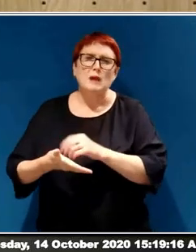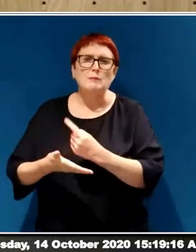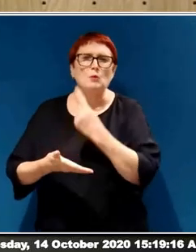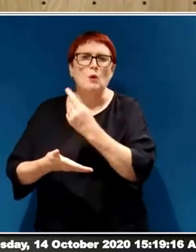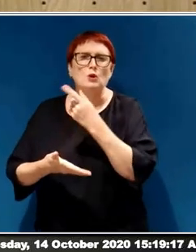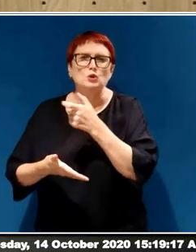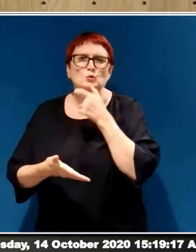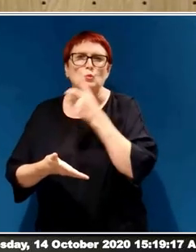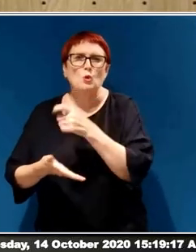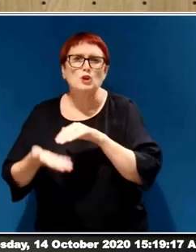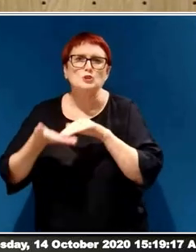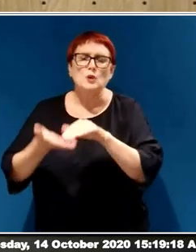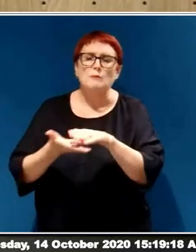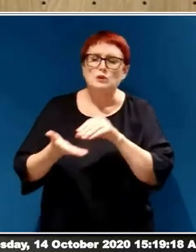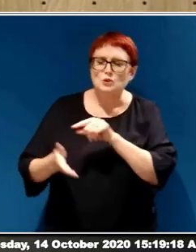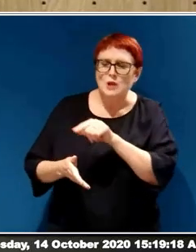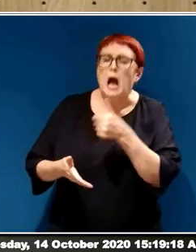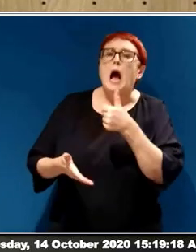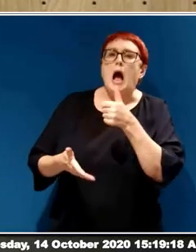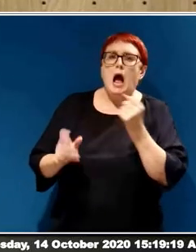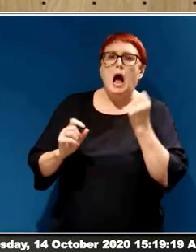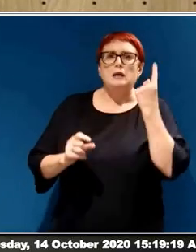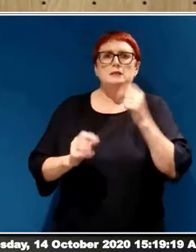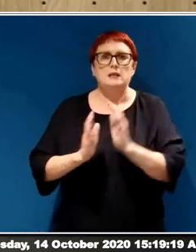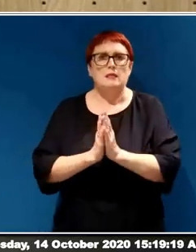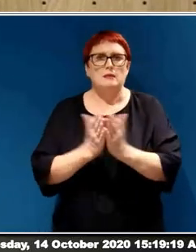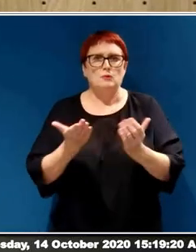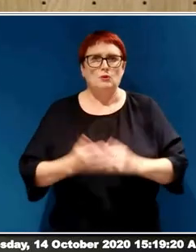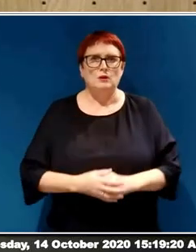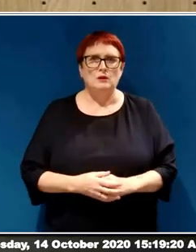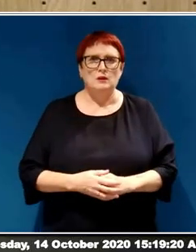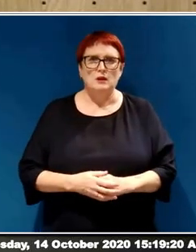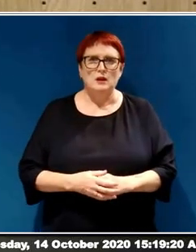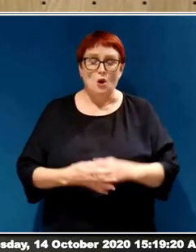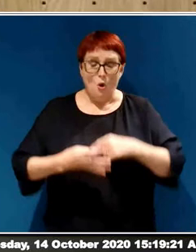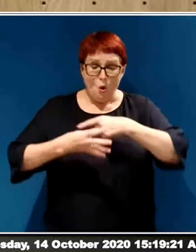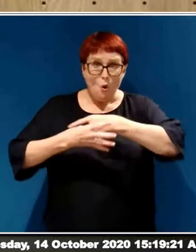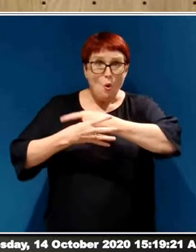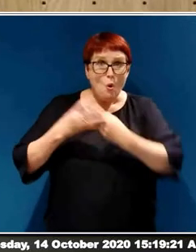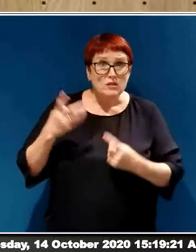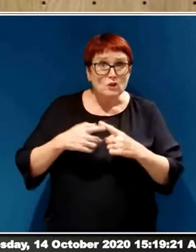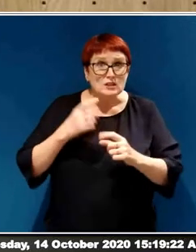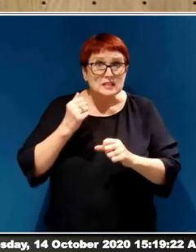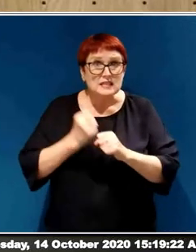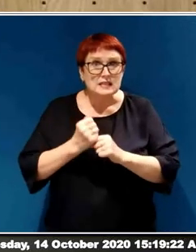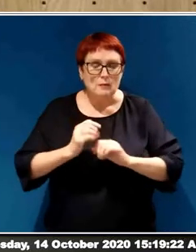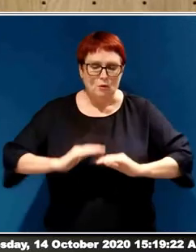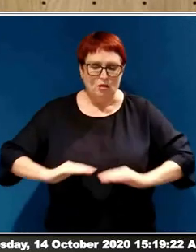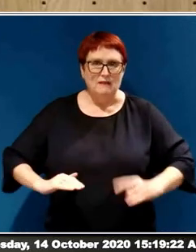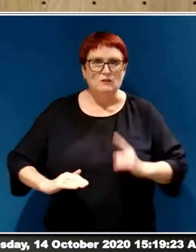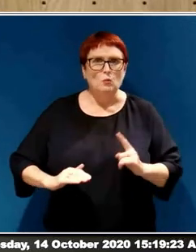These are universal adjustments that I could use in a class that would benefit a whole range of students.